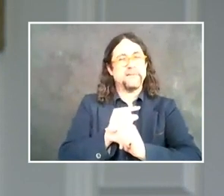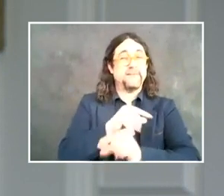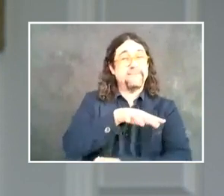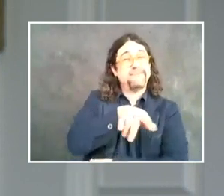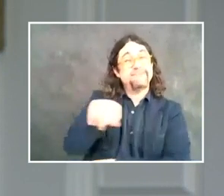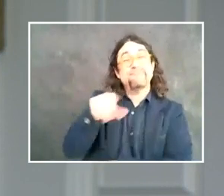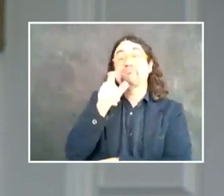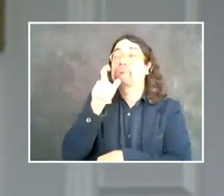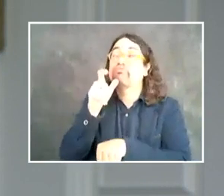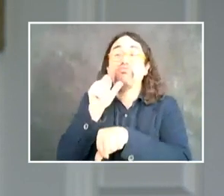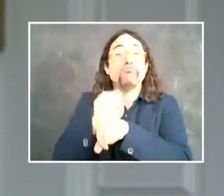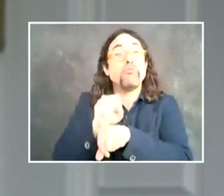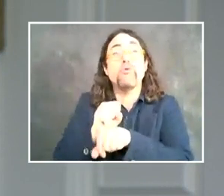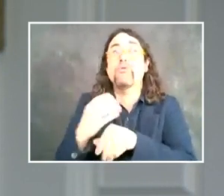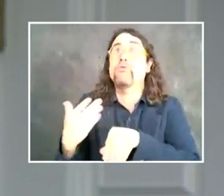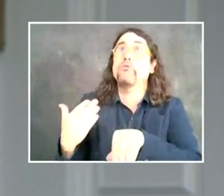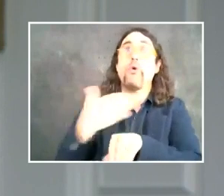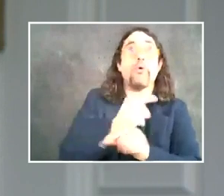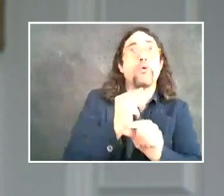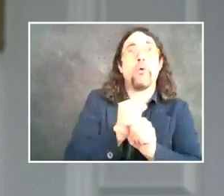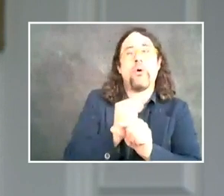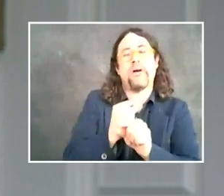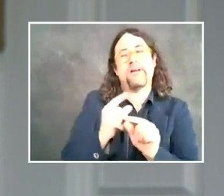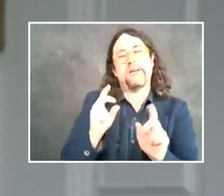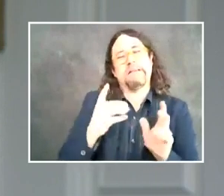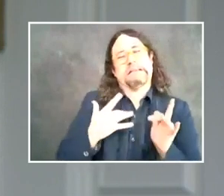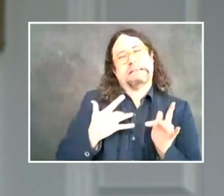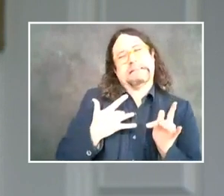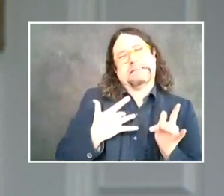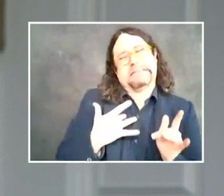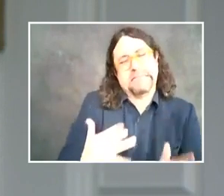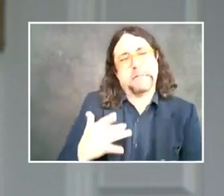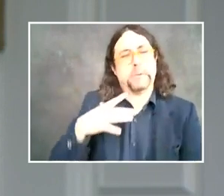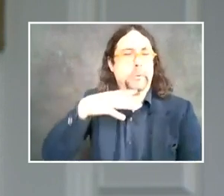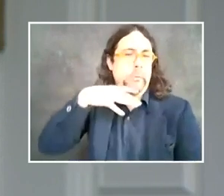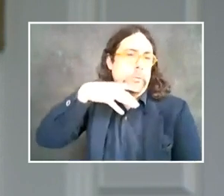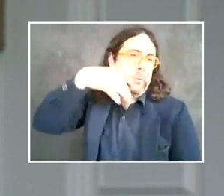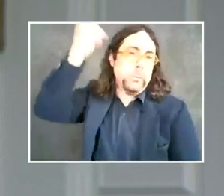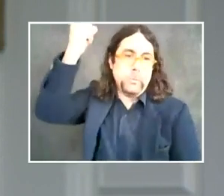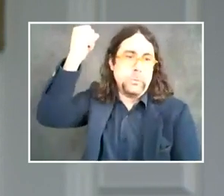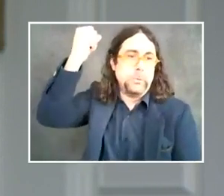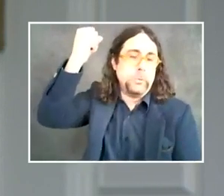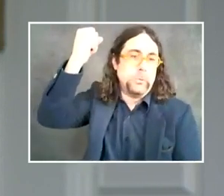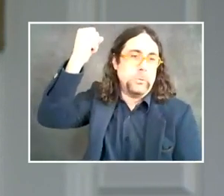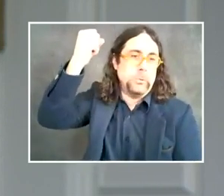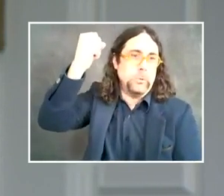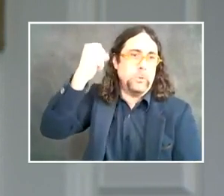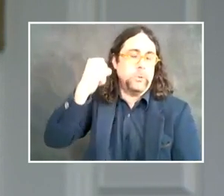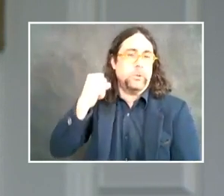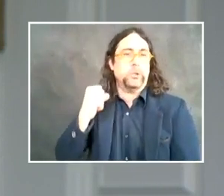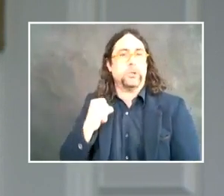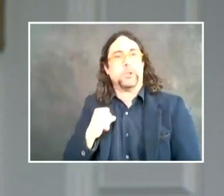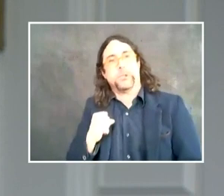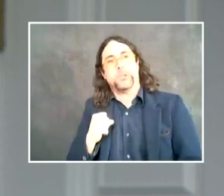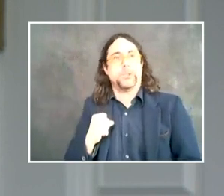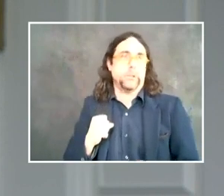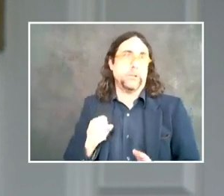IN WHAT CAPACITY, AND PEOPLE IN TERMS OF THEIR AGE, PRIOR MEDICAL CONDITIONS, AND THE SITUATIONS WE PUT THEM IN.